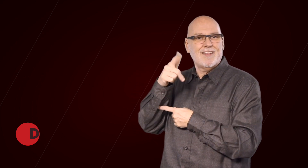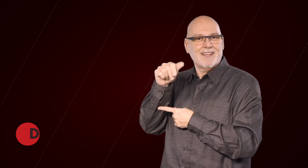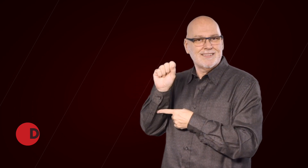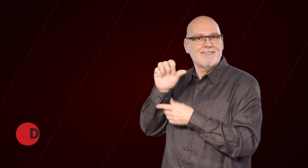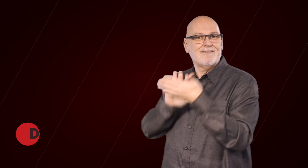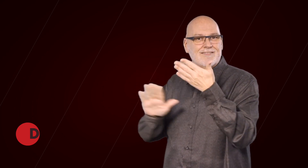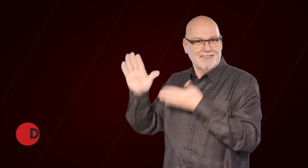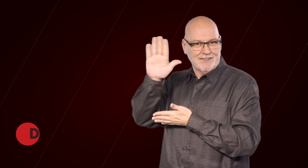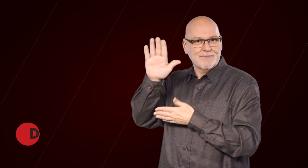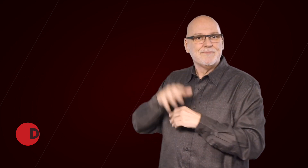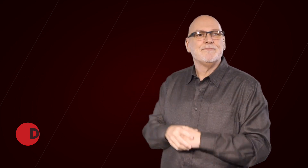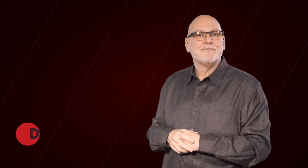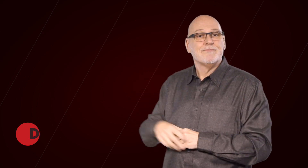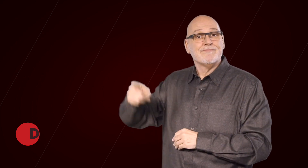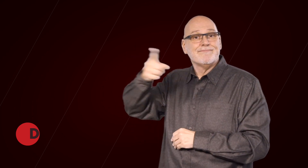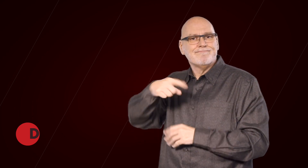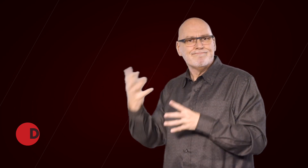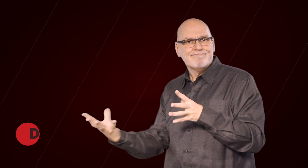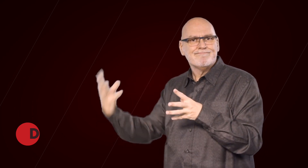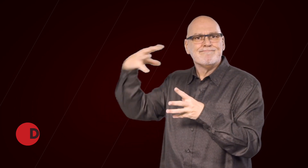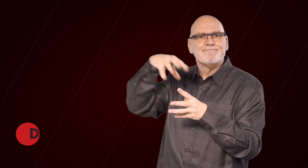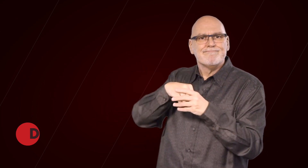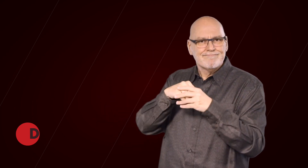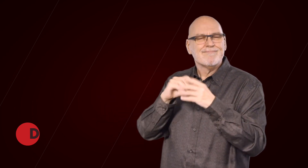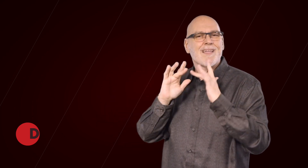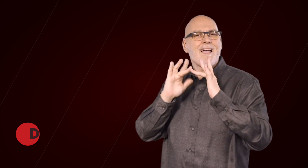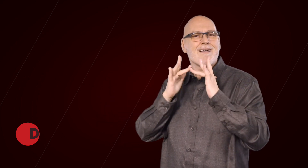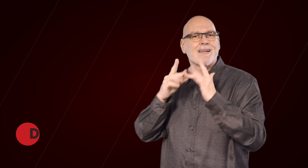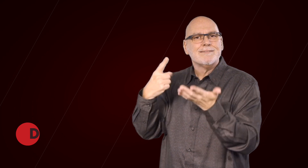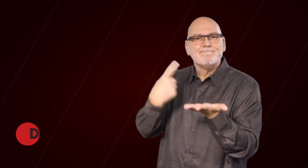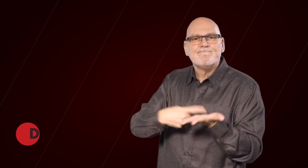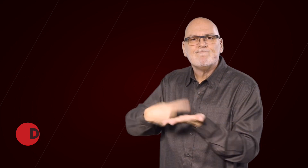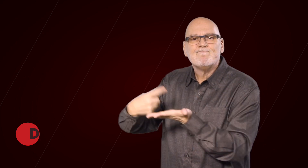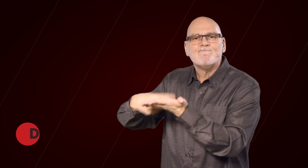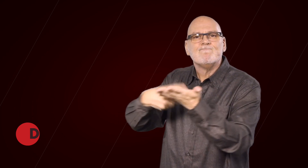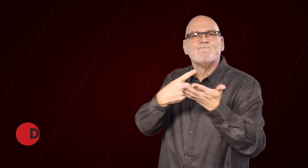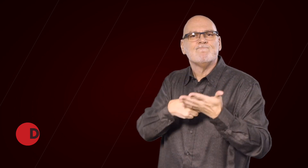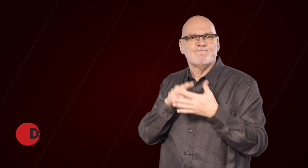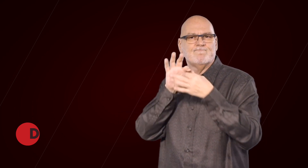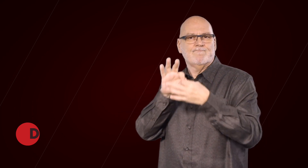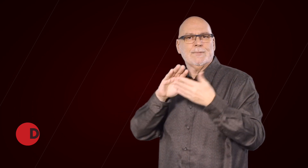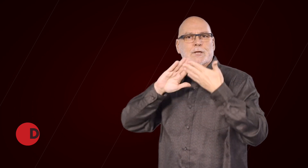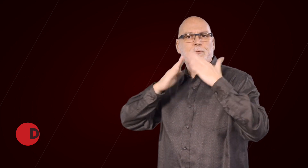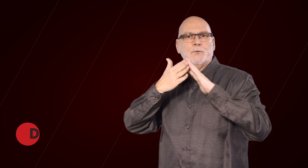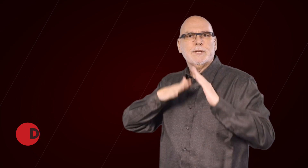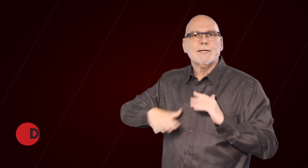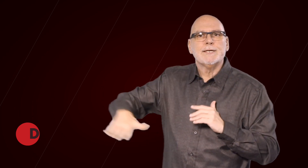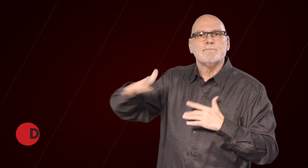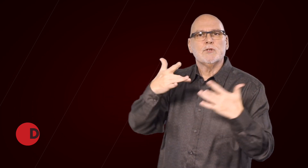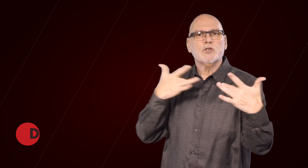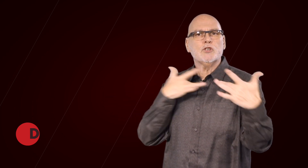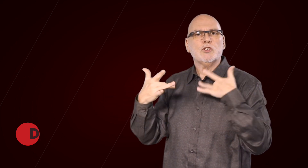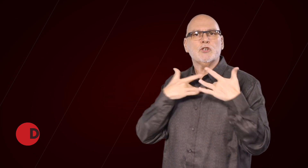in the online discussion regarding community concerns